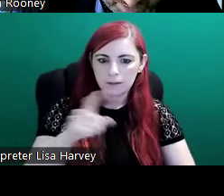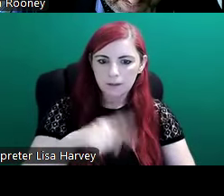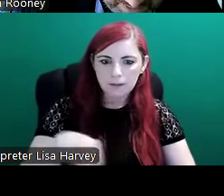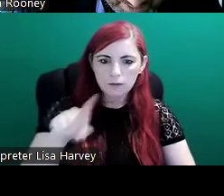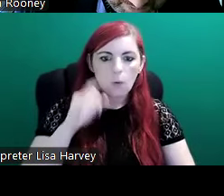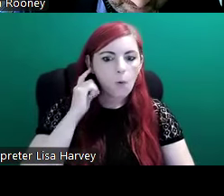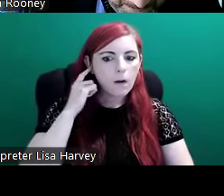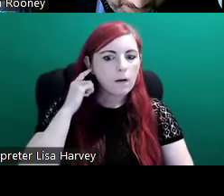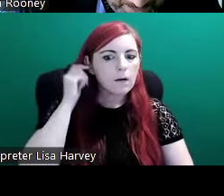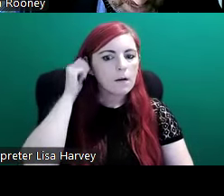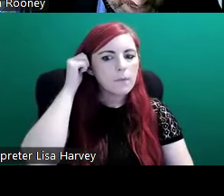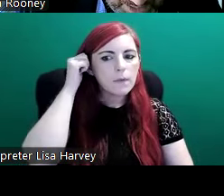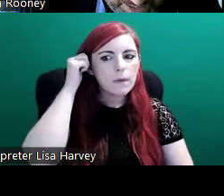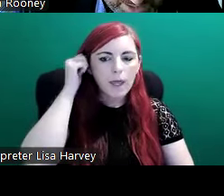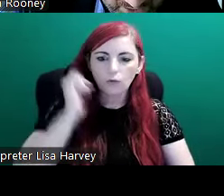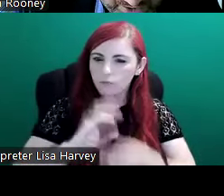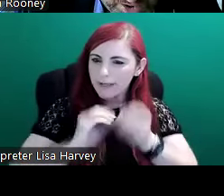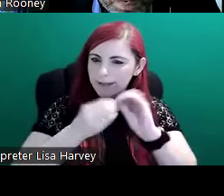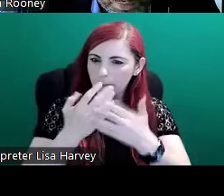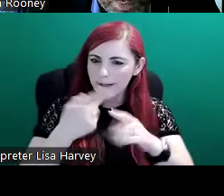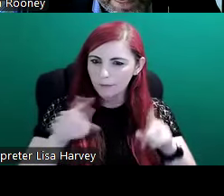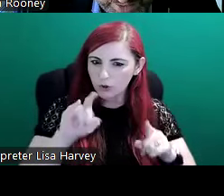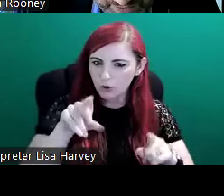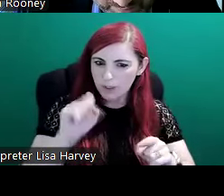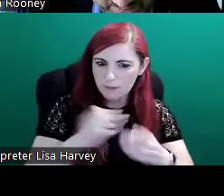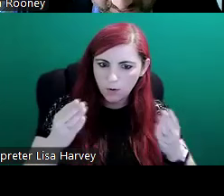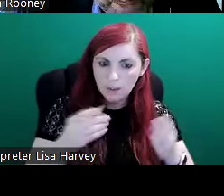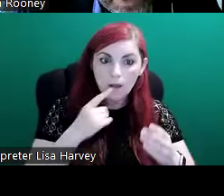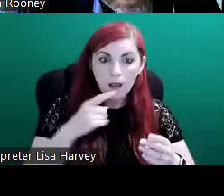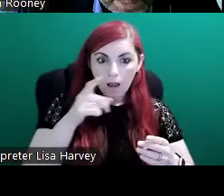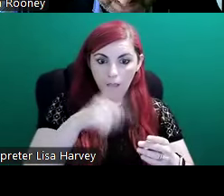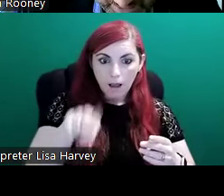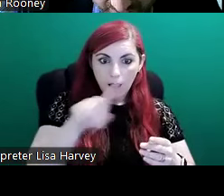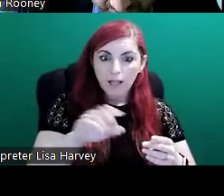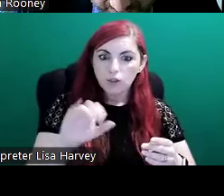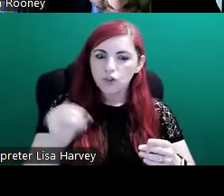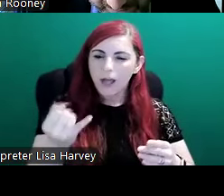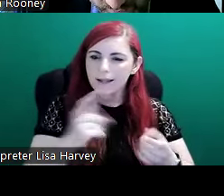works many times. Jelett and Hone were energized by their studies under Gleizes, and